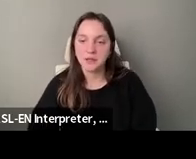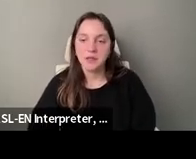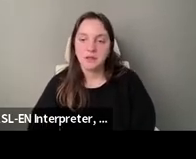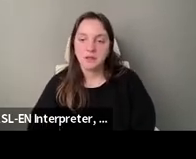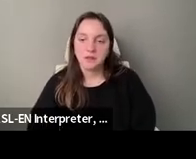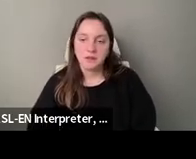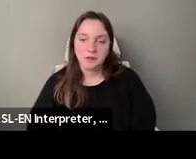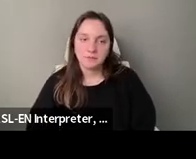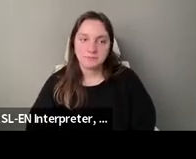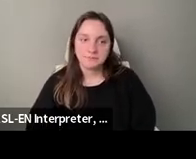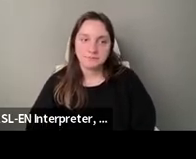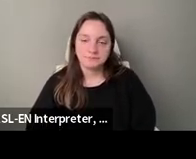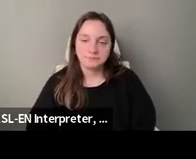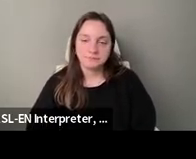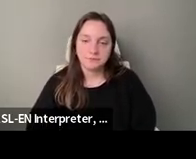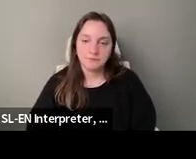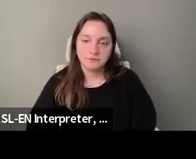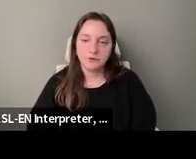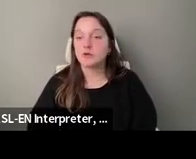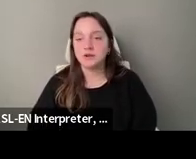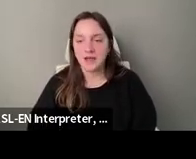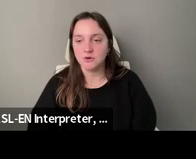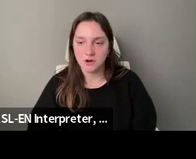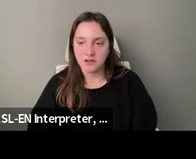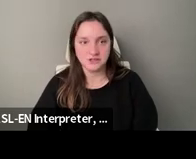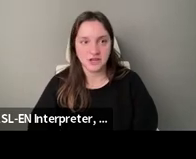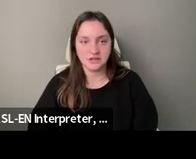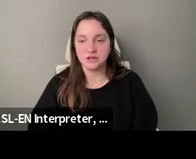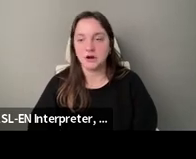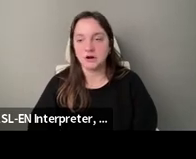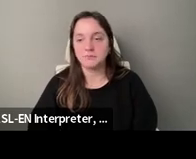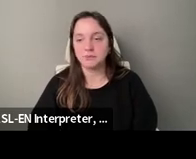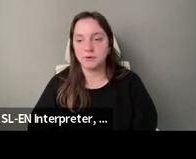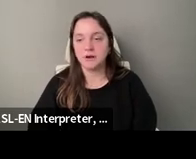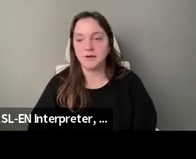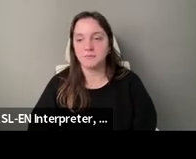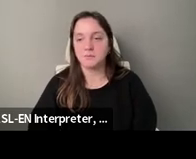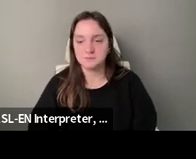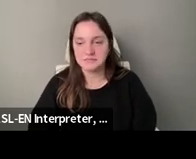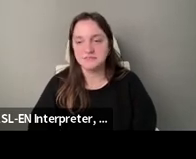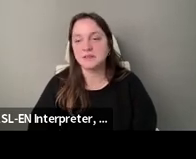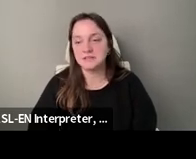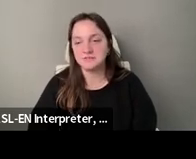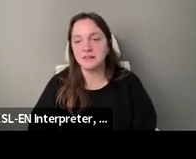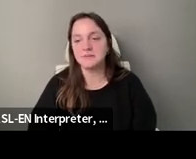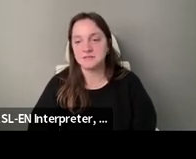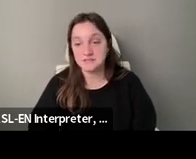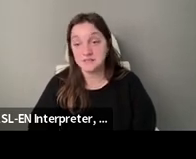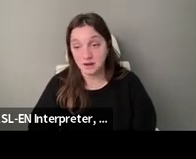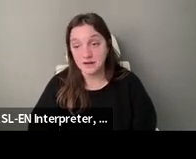For the greater category of education, our program was specifically developed and designed with deaf refugees in